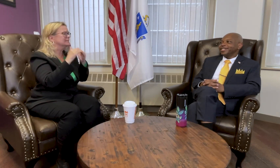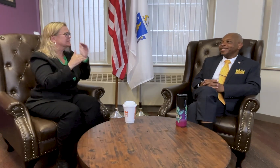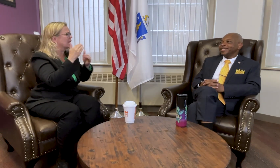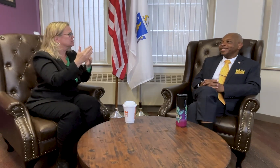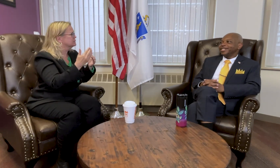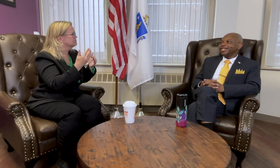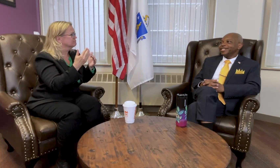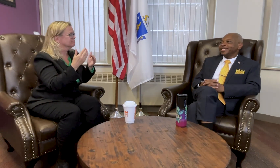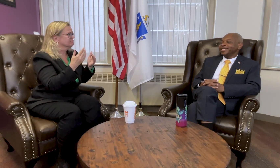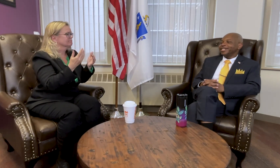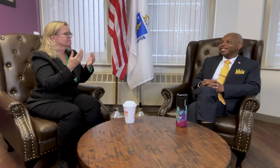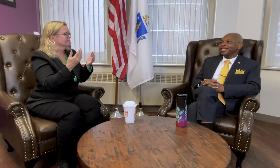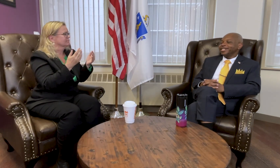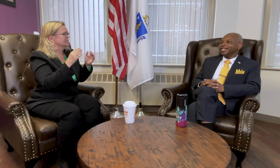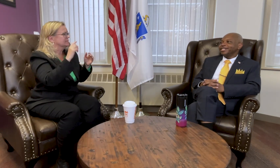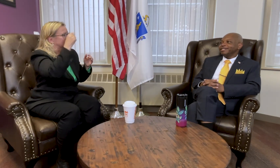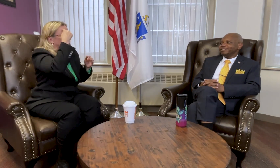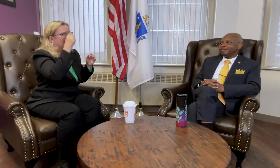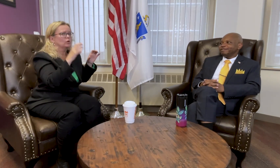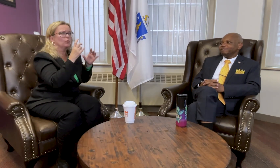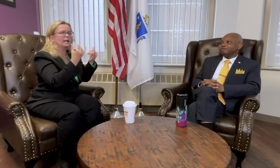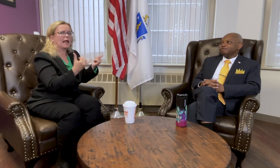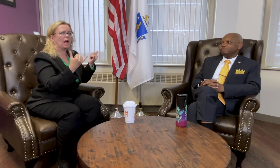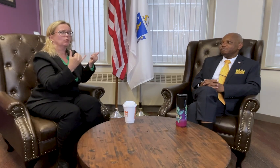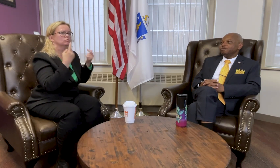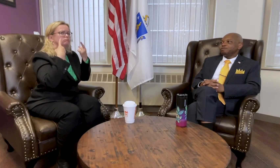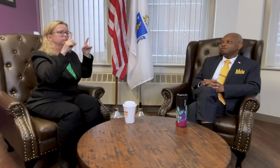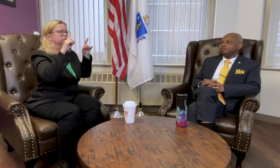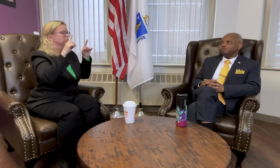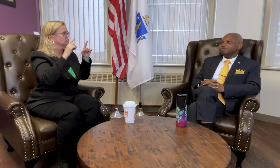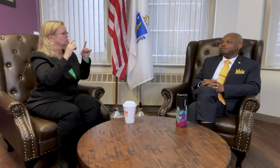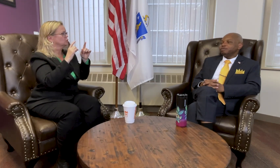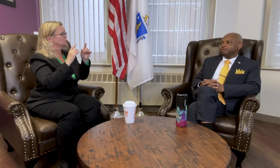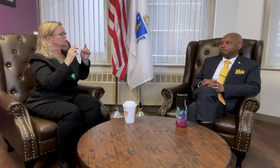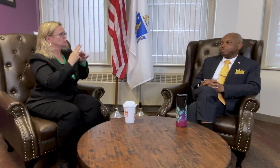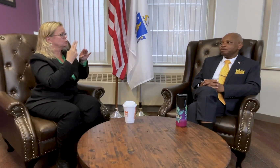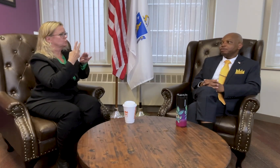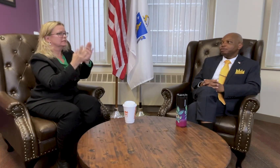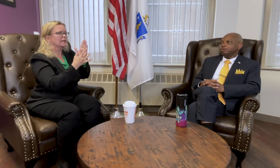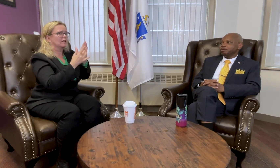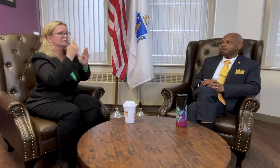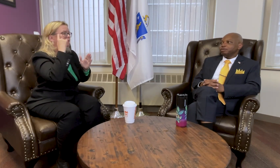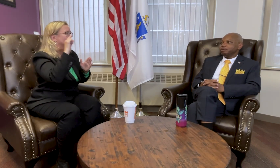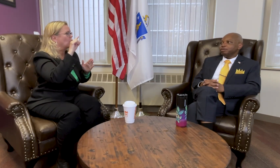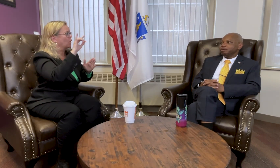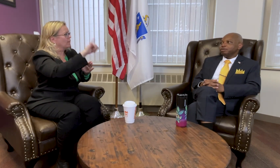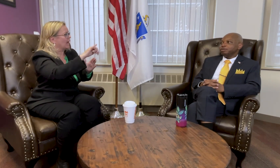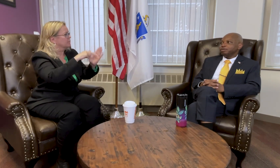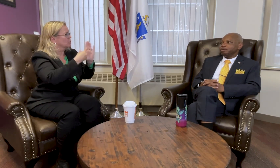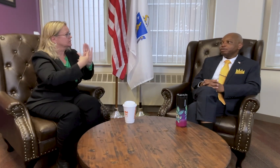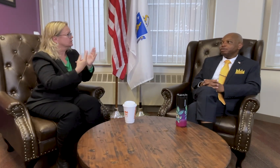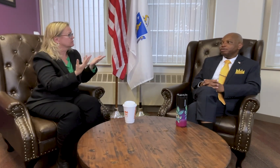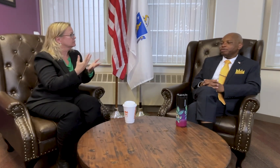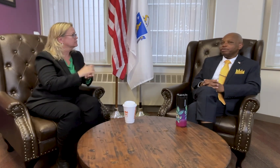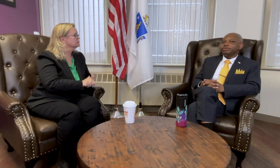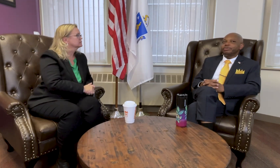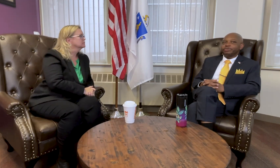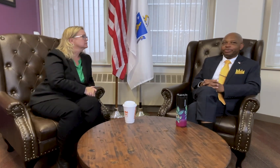and what steps is the state taking to leverage technology for this purpose?